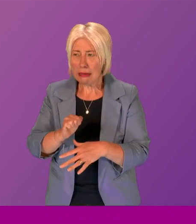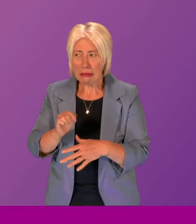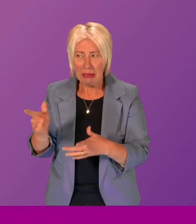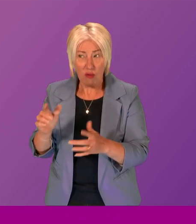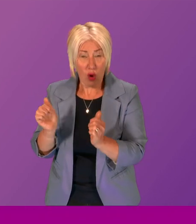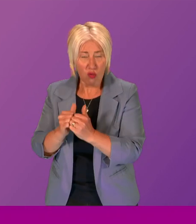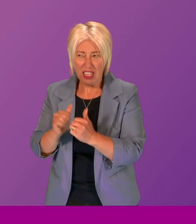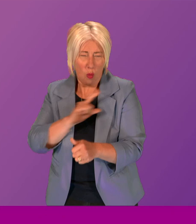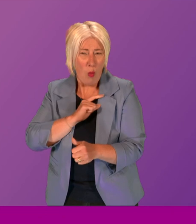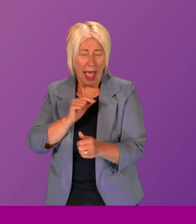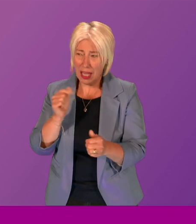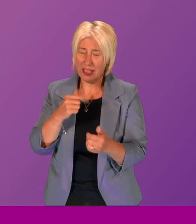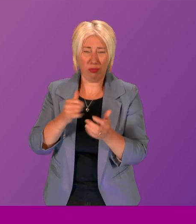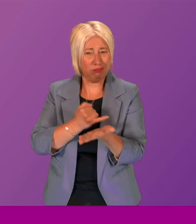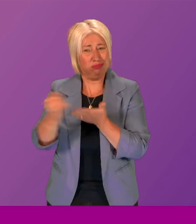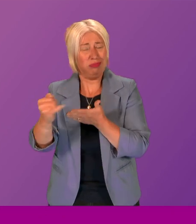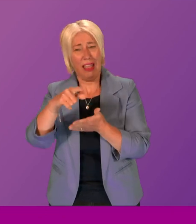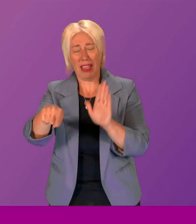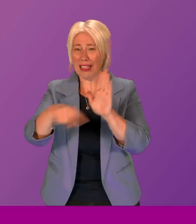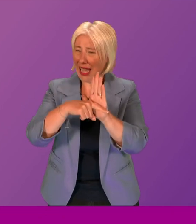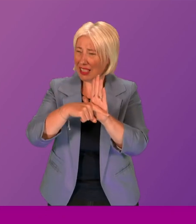From my point of view, it certainly looks as though it is just for the sake of opposition.